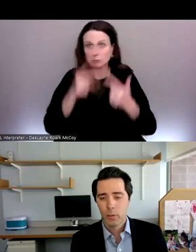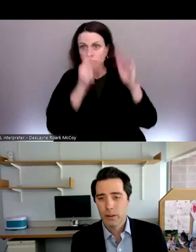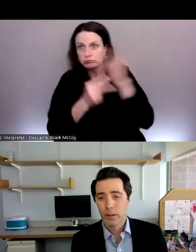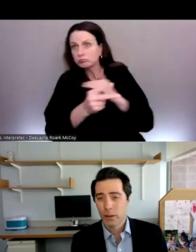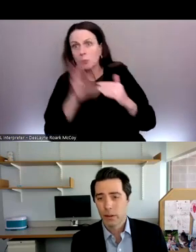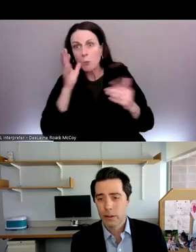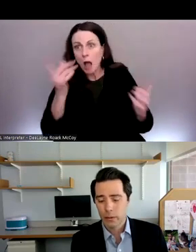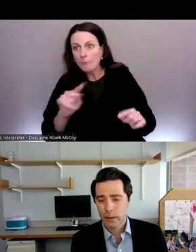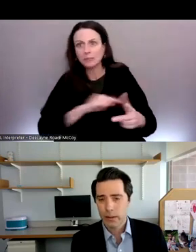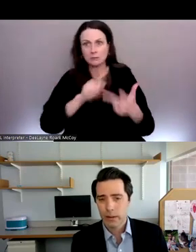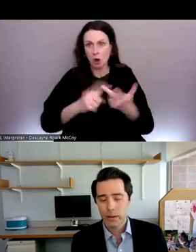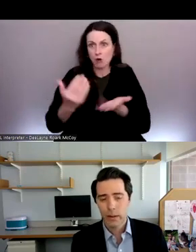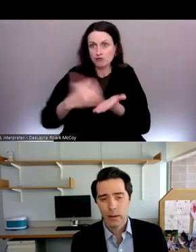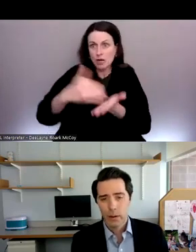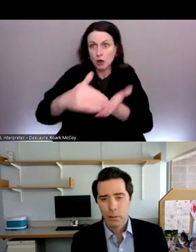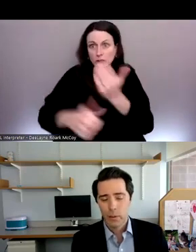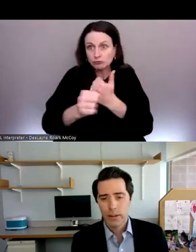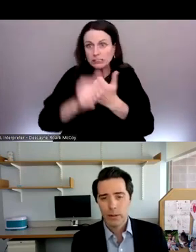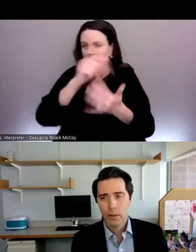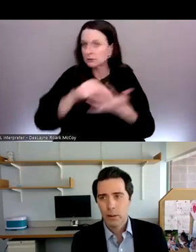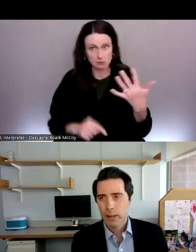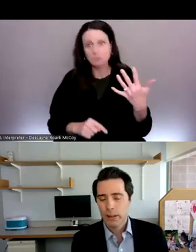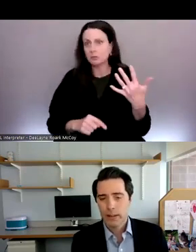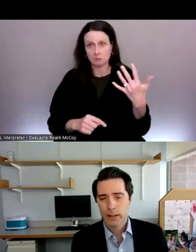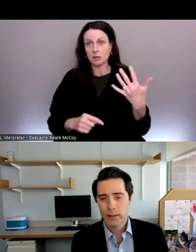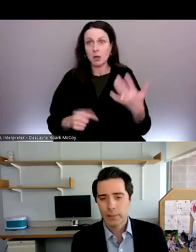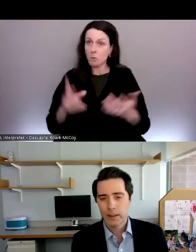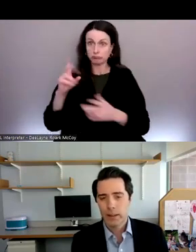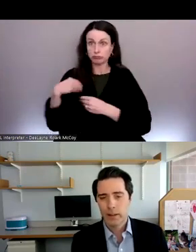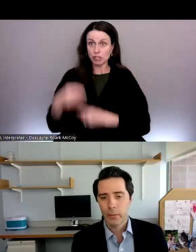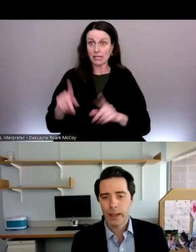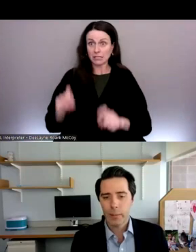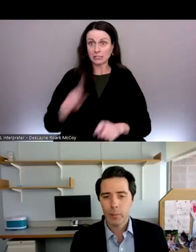what the recurrence risk is